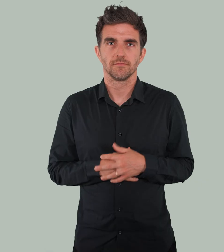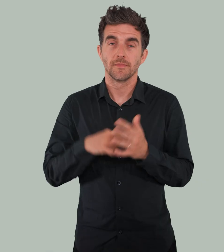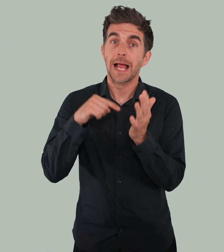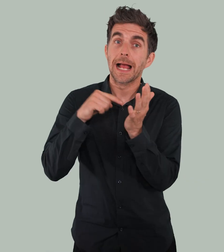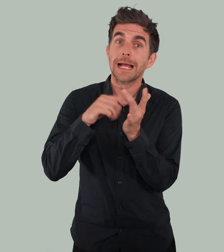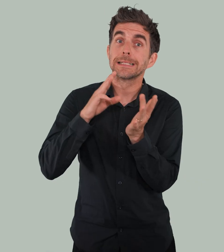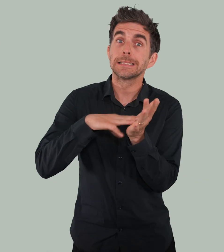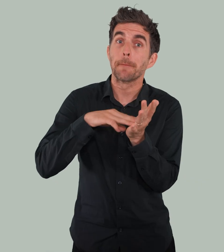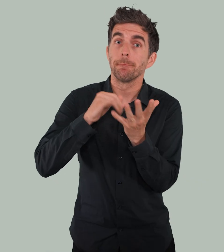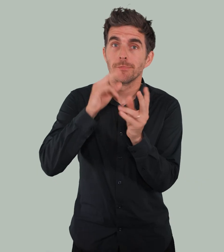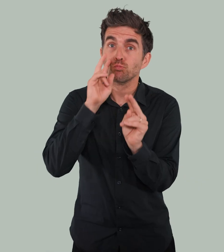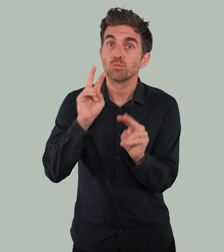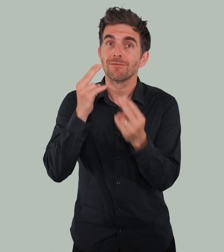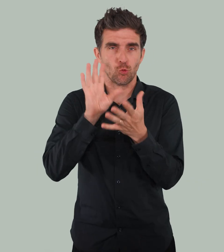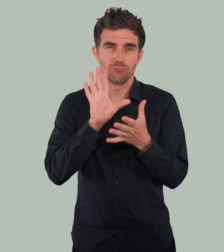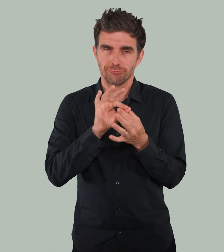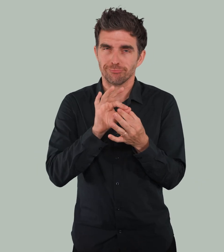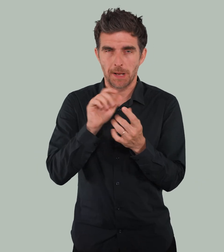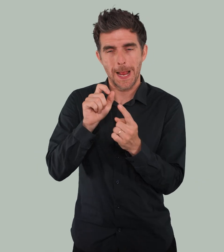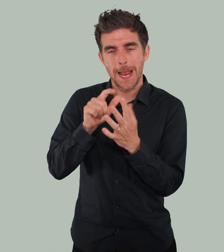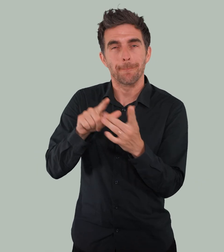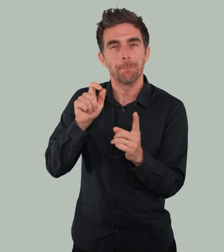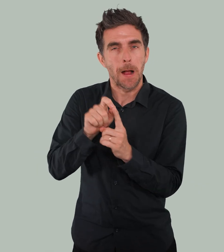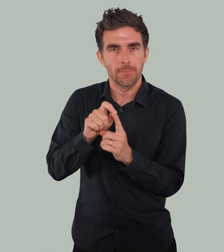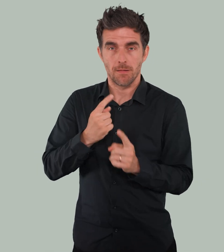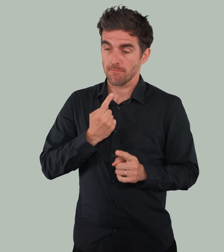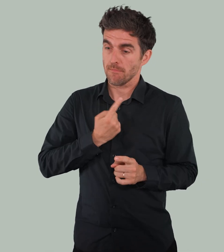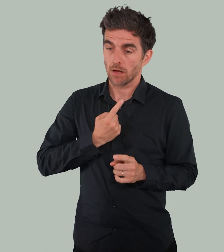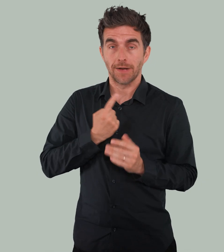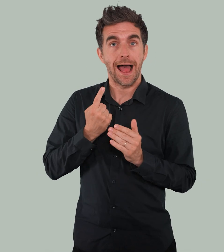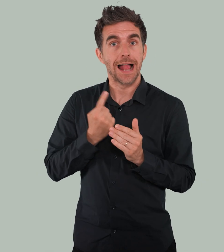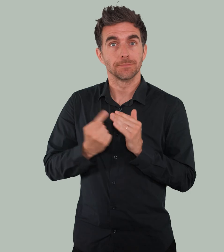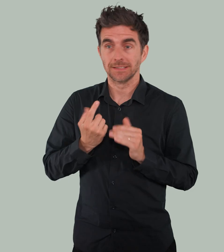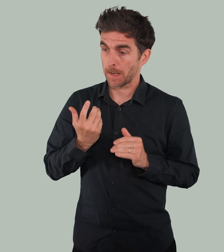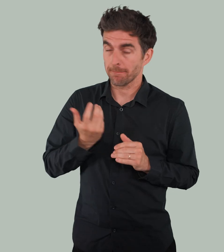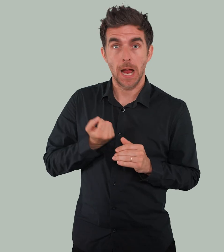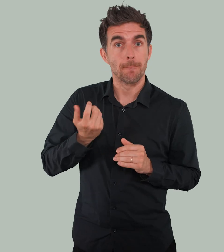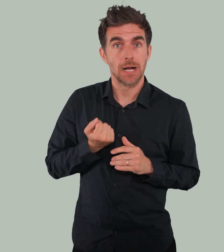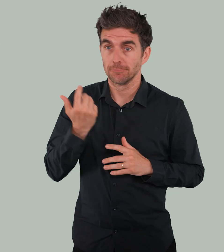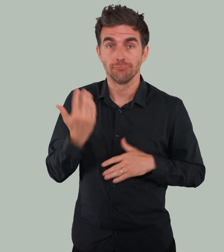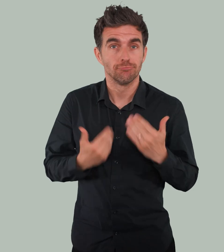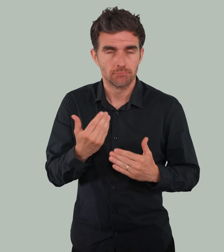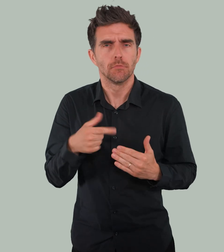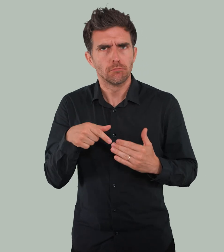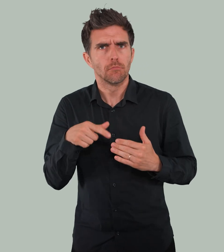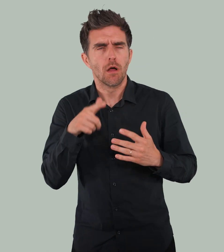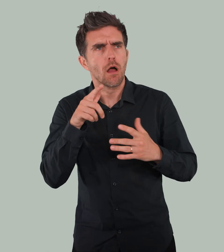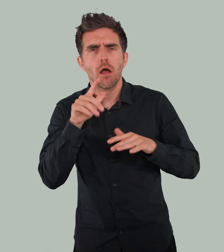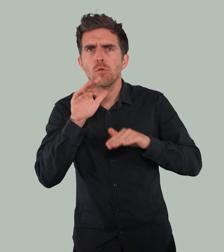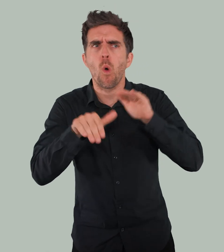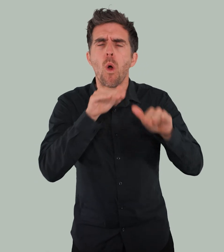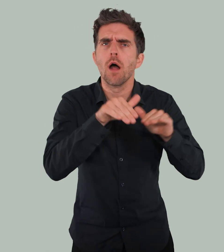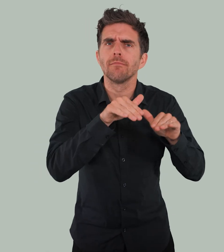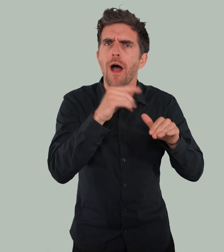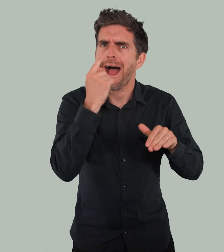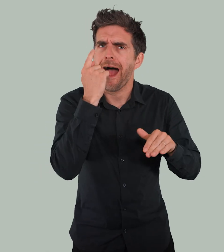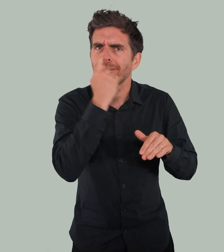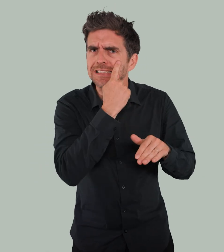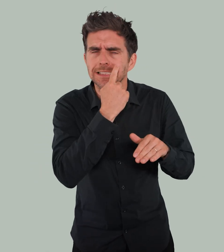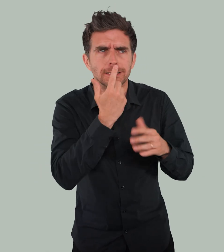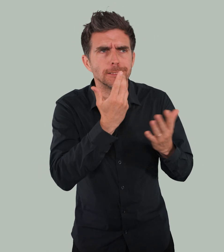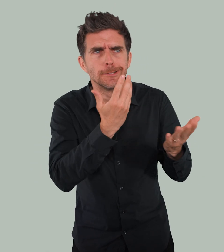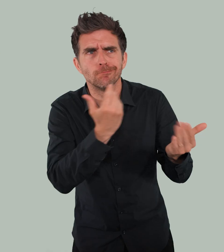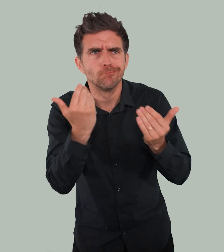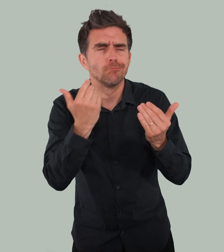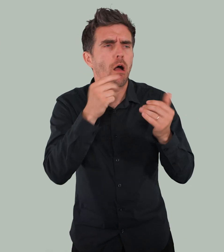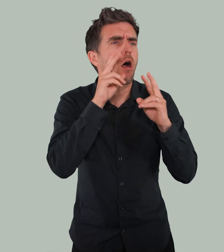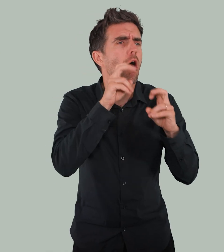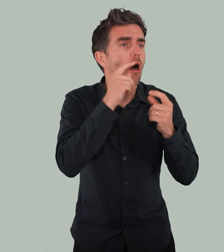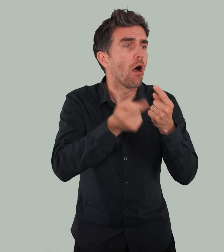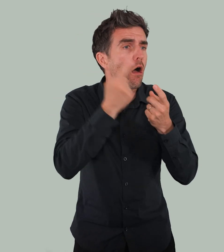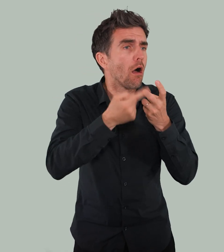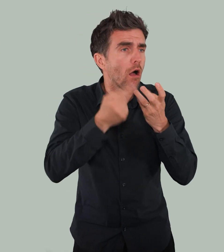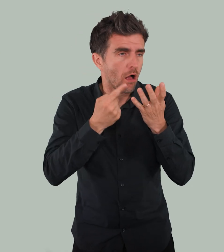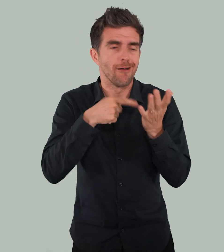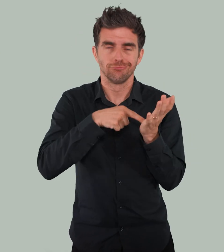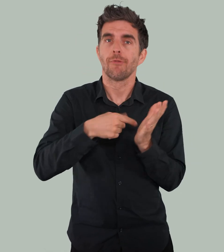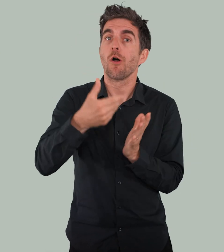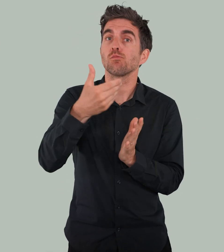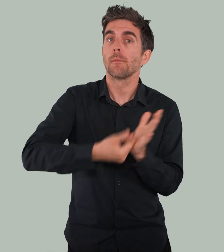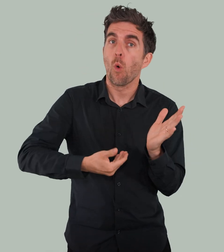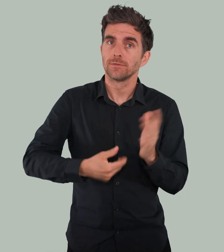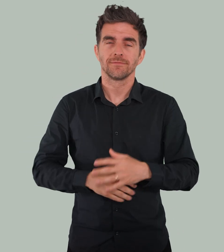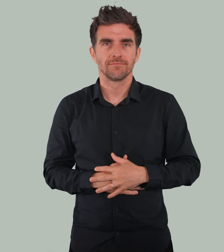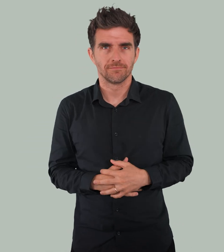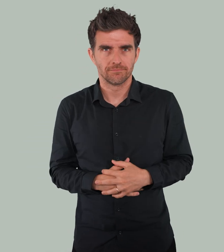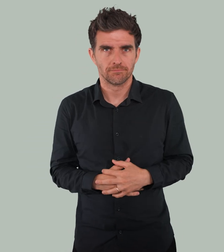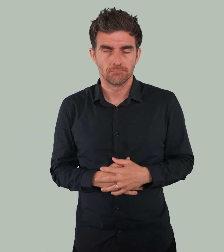Timms Review of Personal Independence Payment: Call for Evidence Findings Report